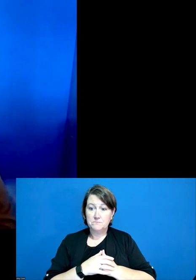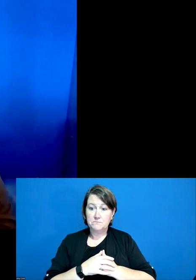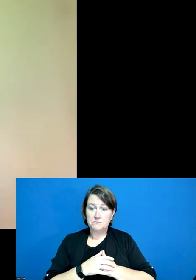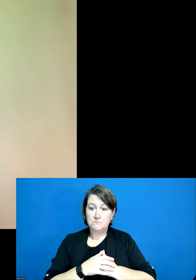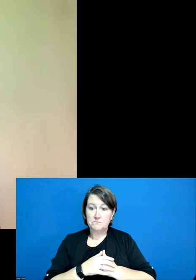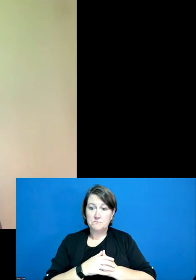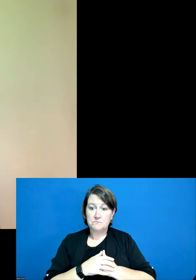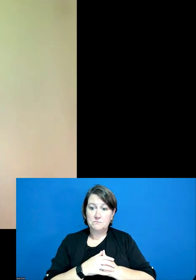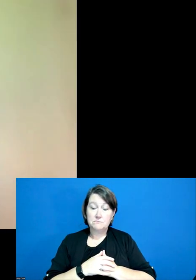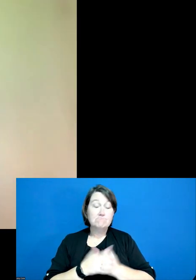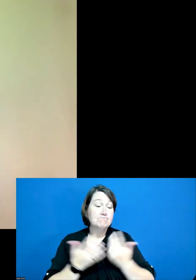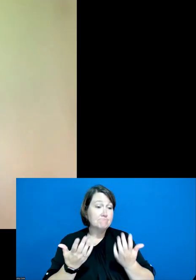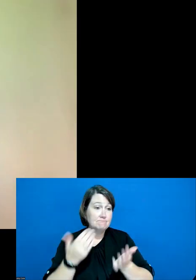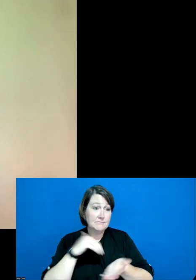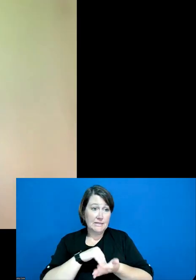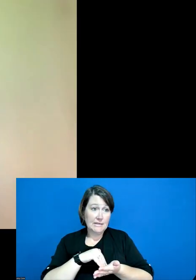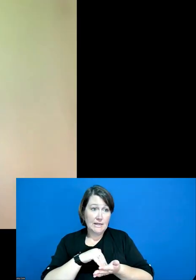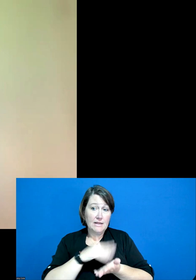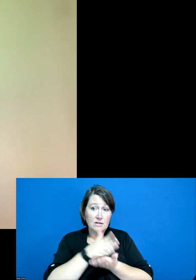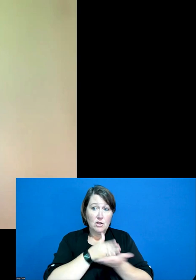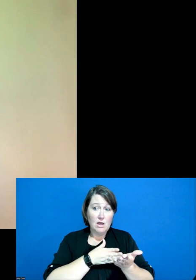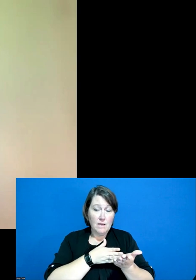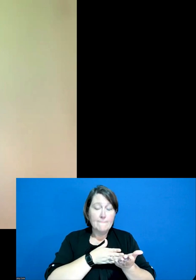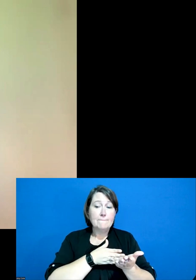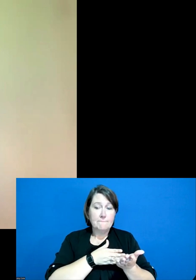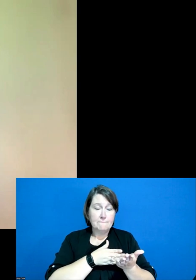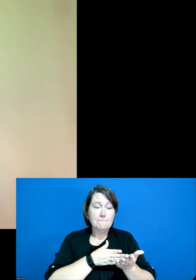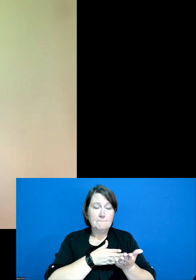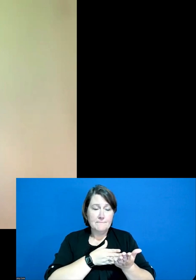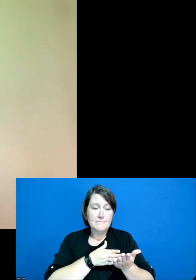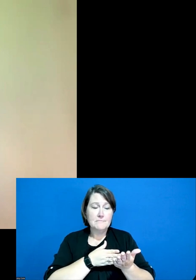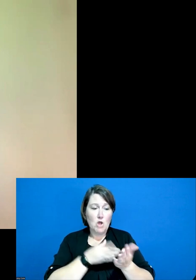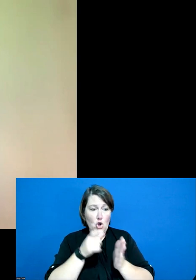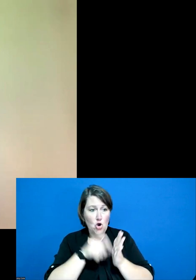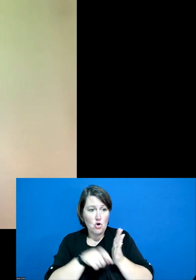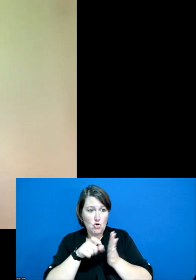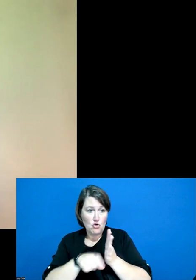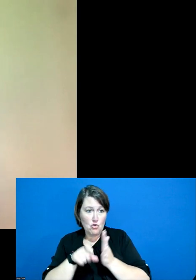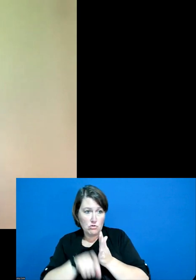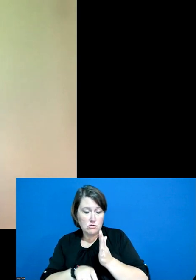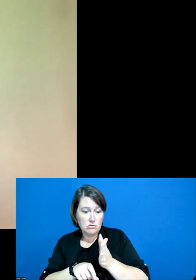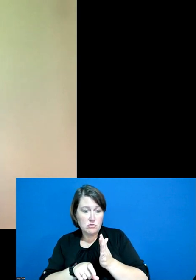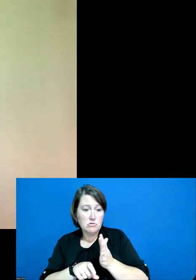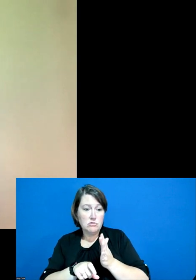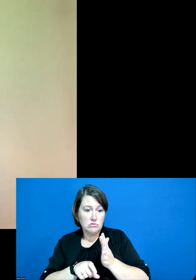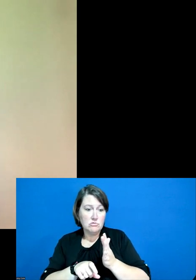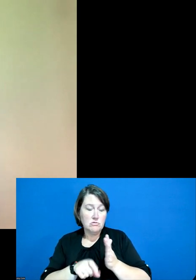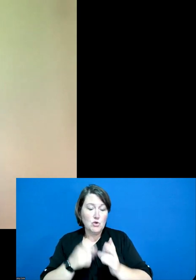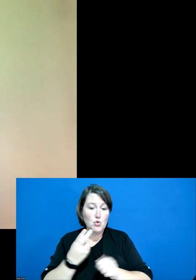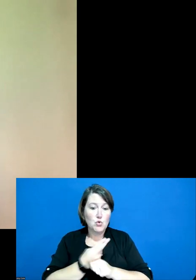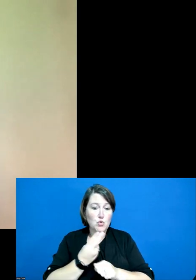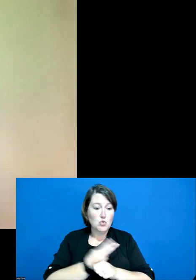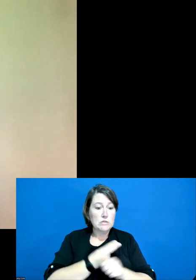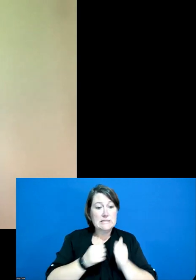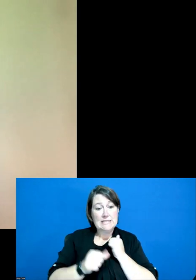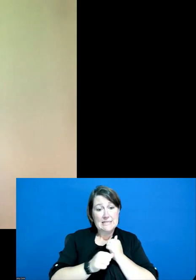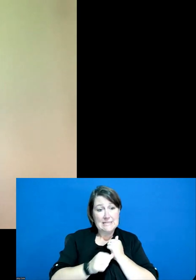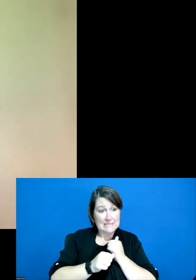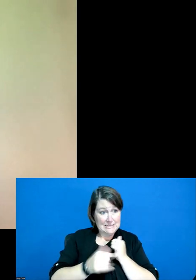Again, there are some articles that look at the use of assistive technology. Most of them are really about